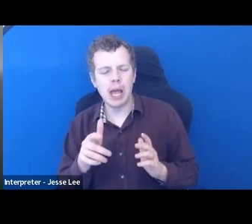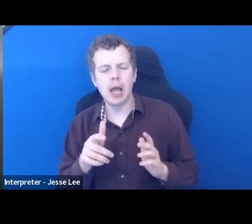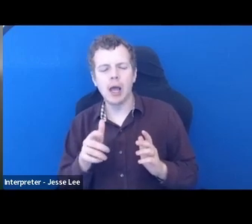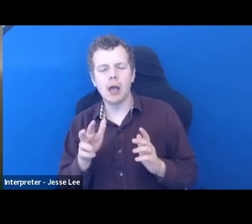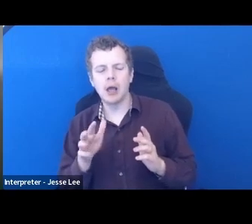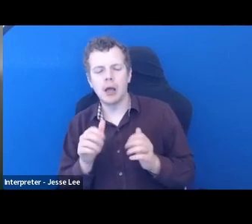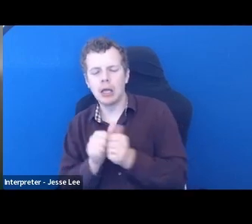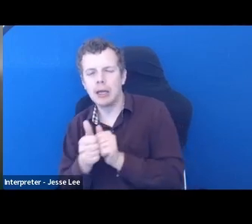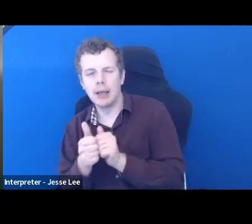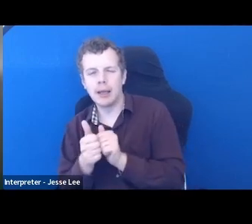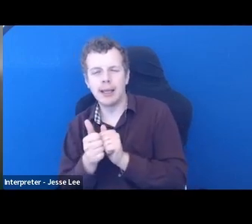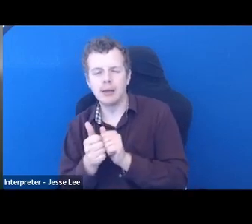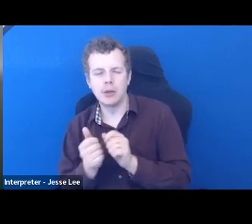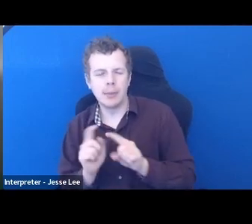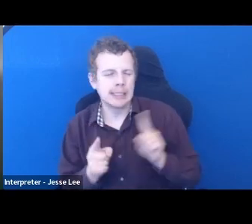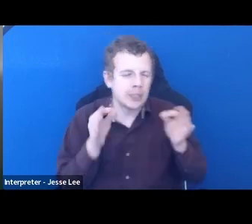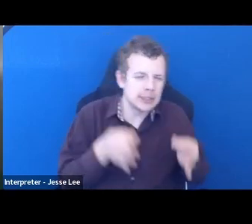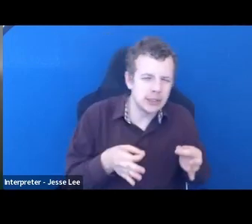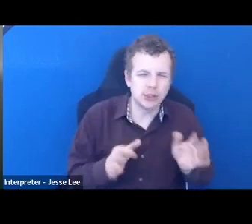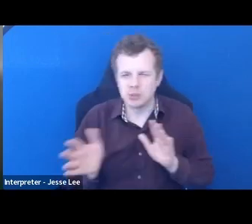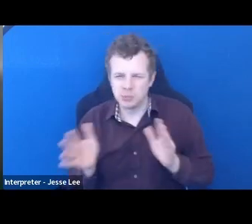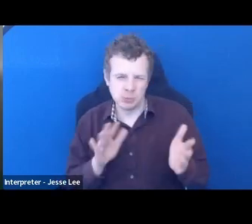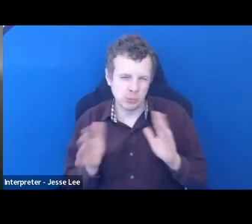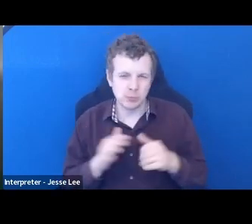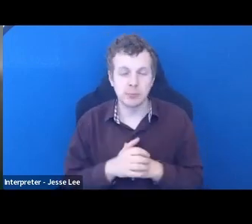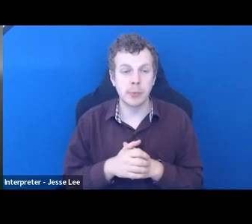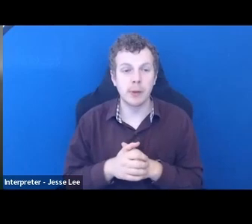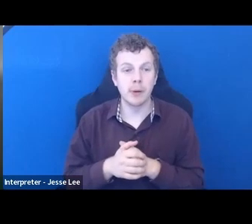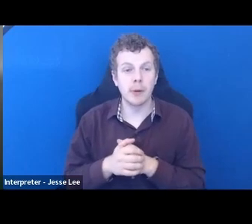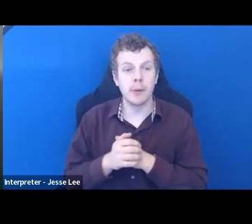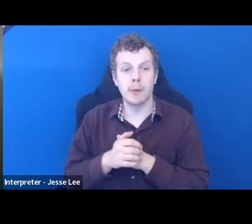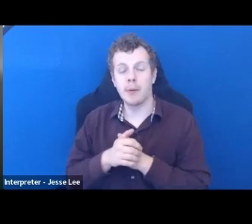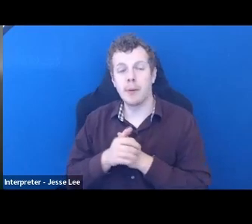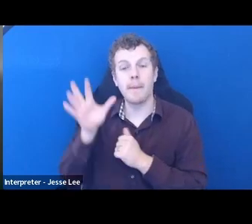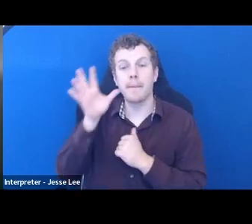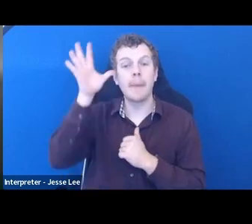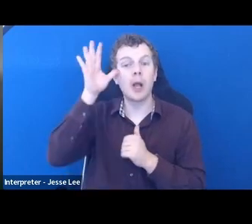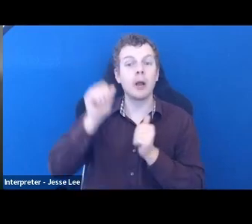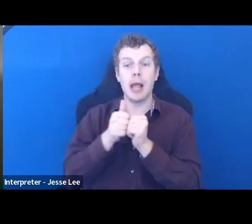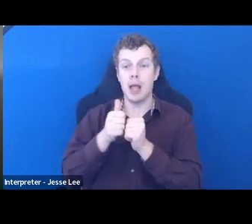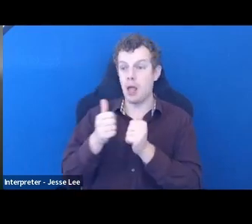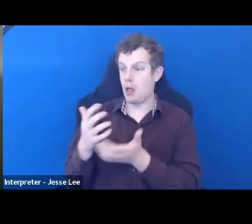The parents integrated information from their own observations of their child.